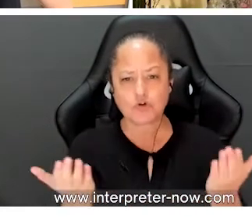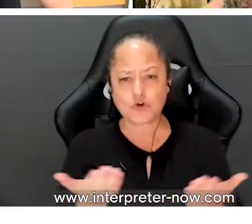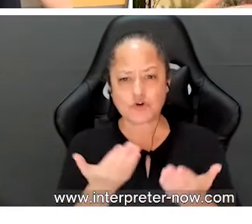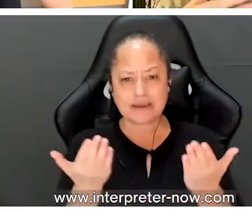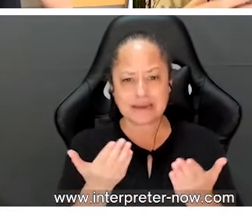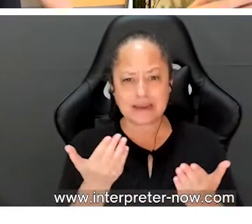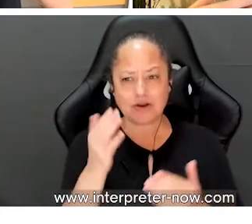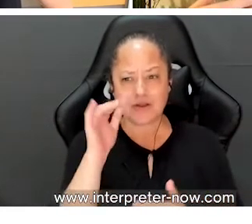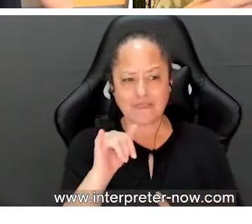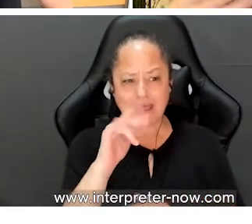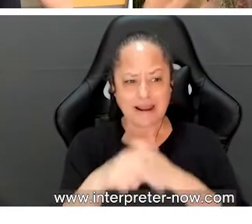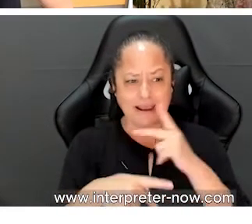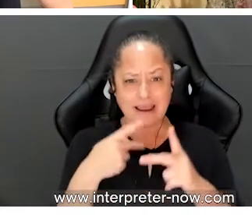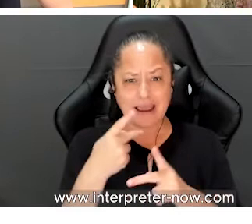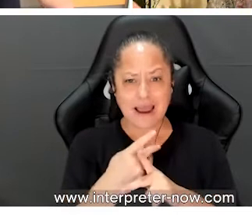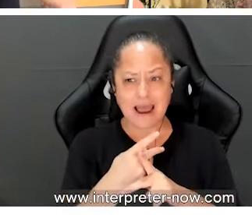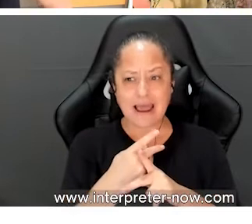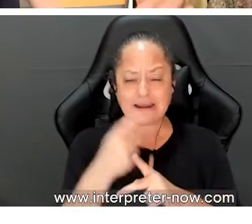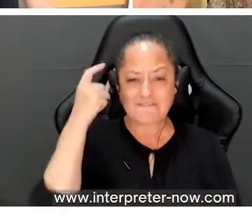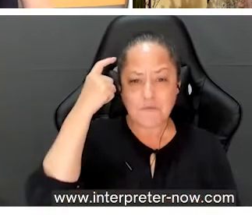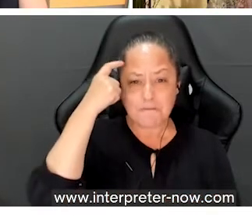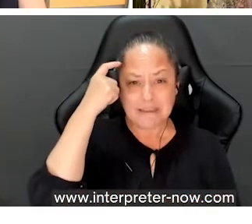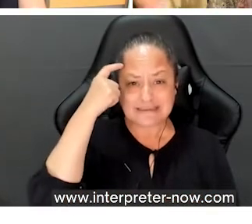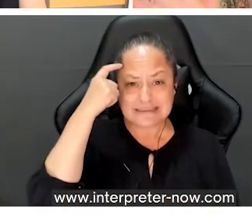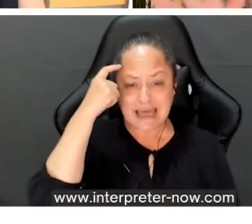sort of kind of like mentality.